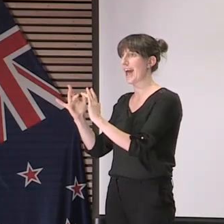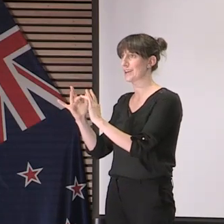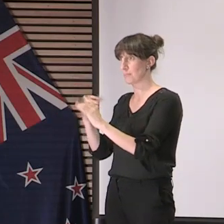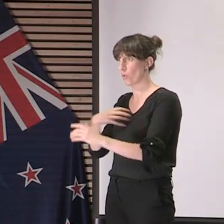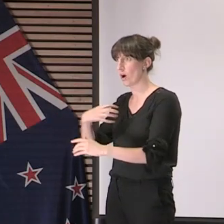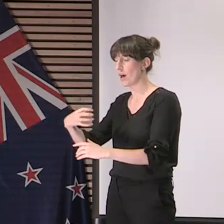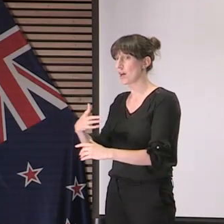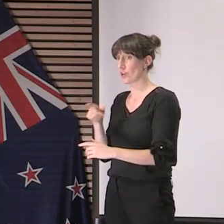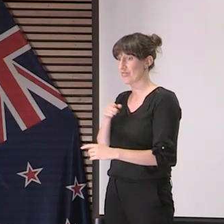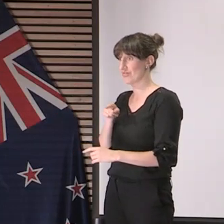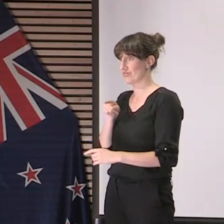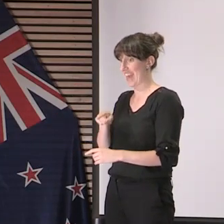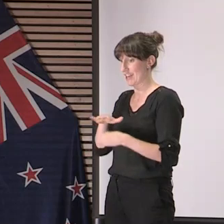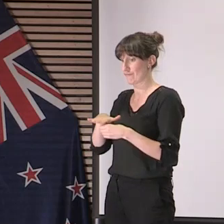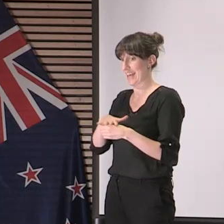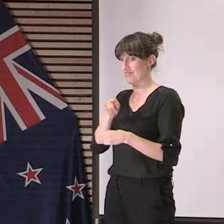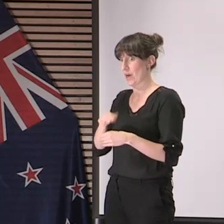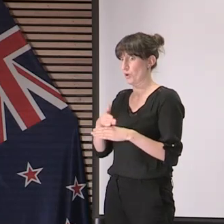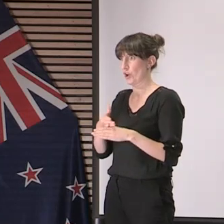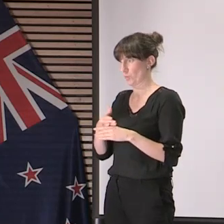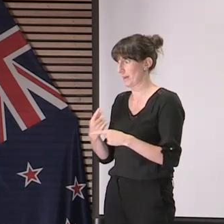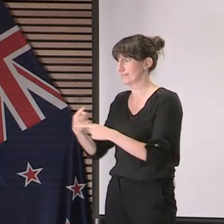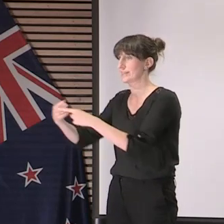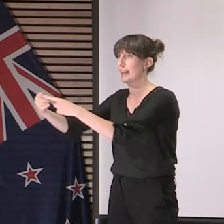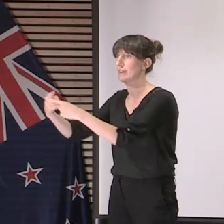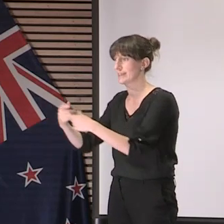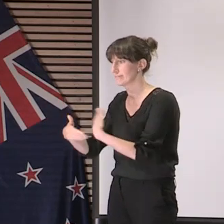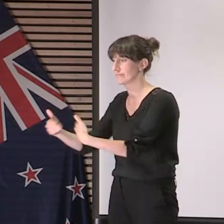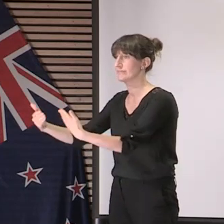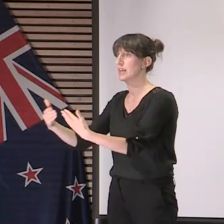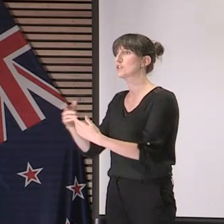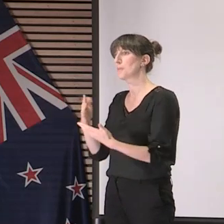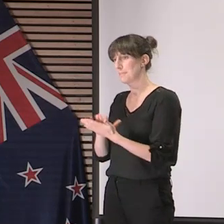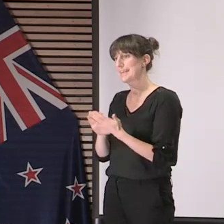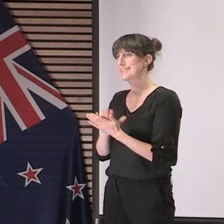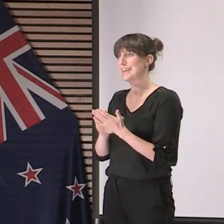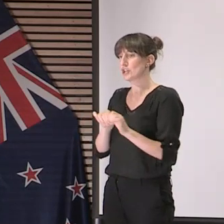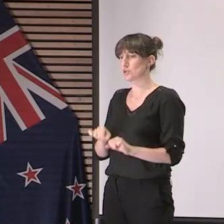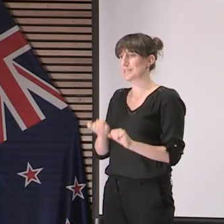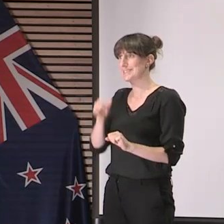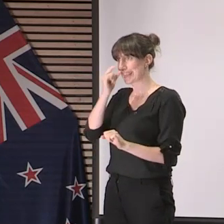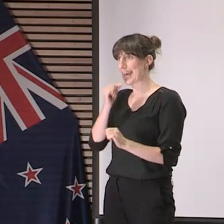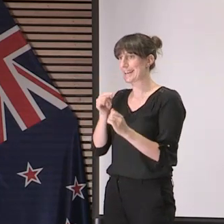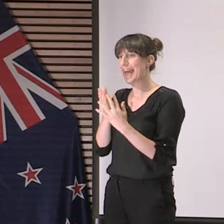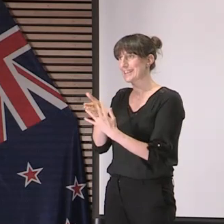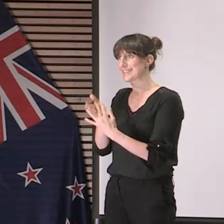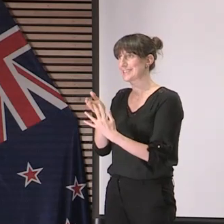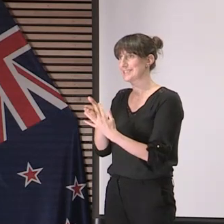the online, onlining of NCEA, one of the things we've been